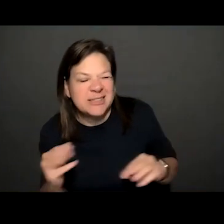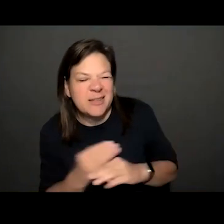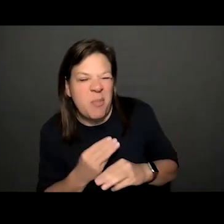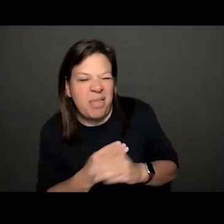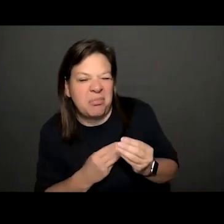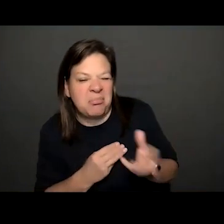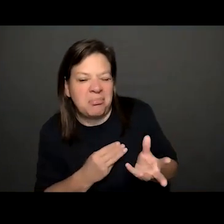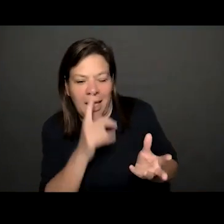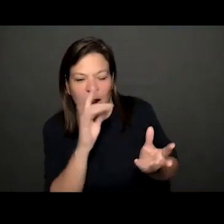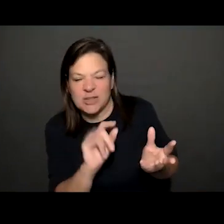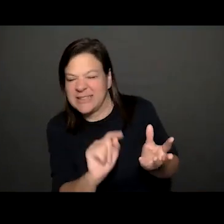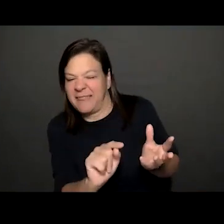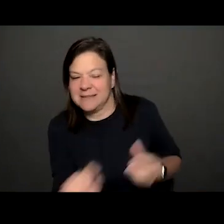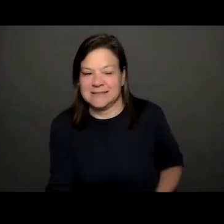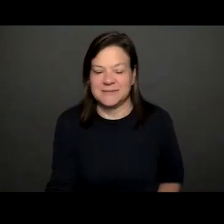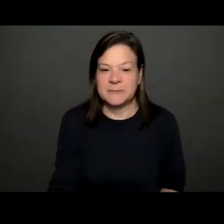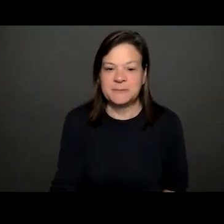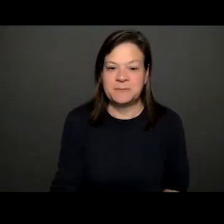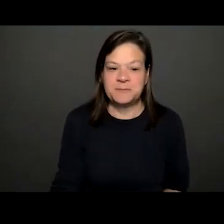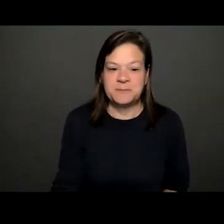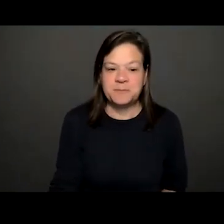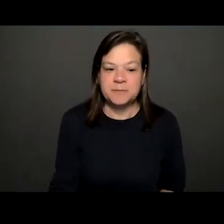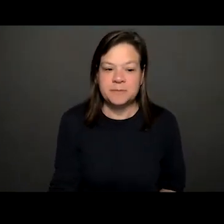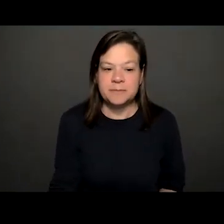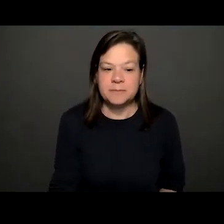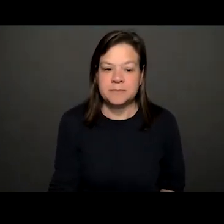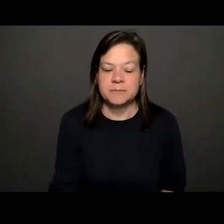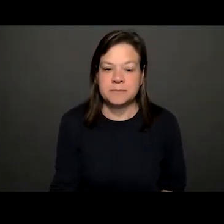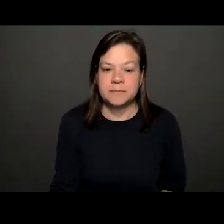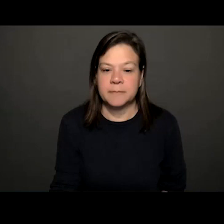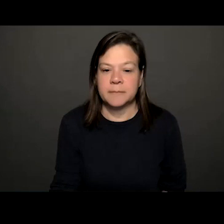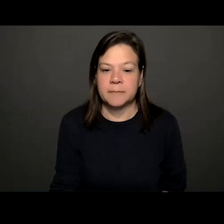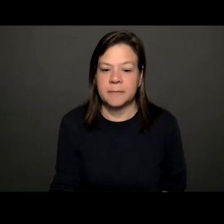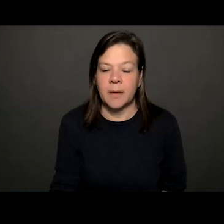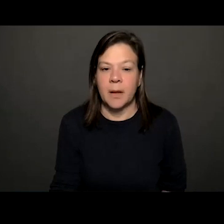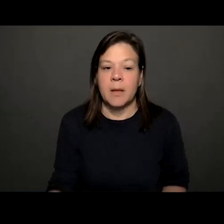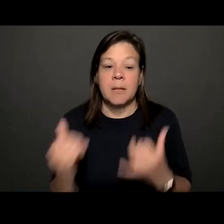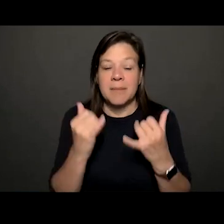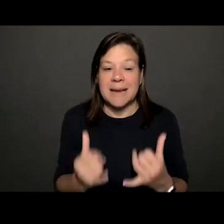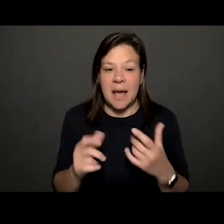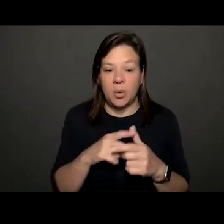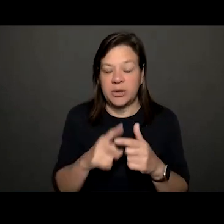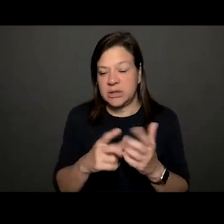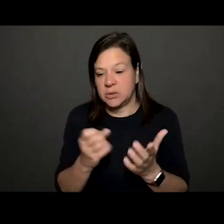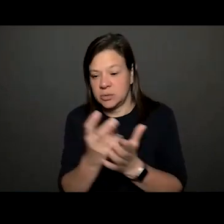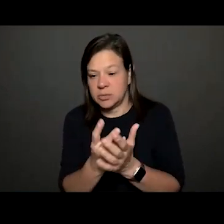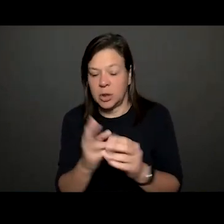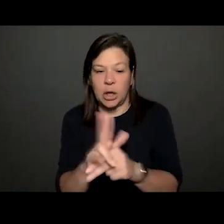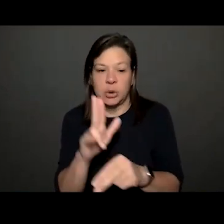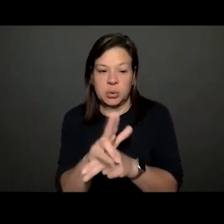BUT NOW WE NEED TO PASS THIS IN SO WE CAN ACTUALLY USE IT IN OUR QUERY.